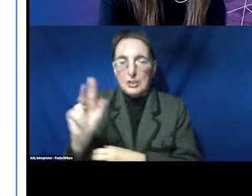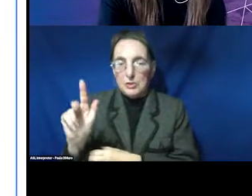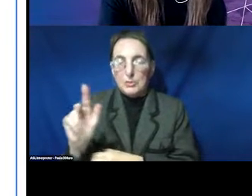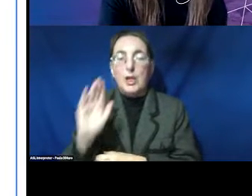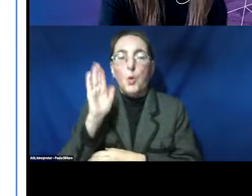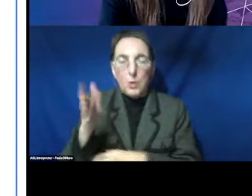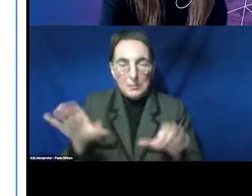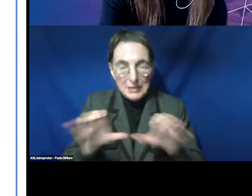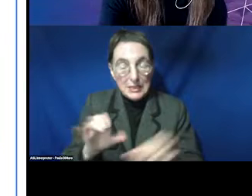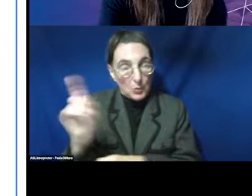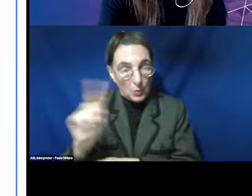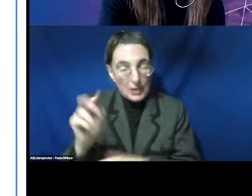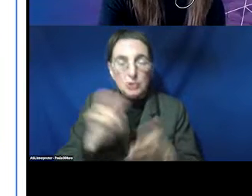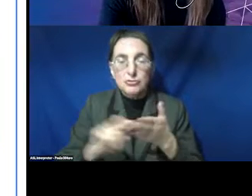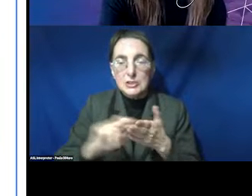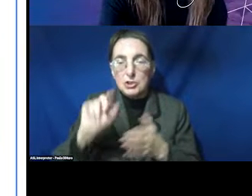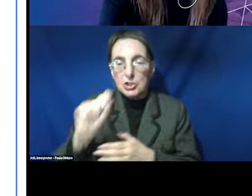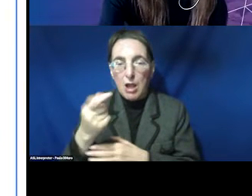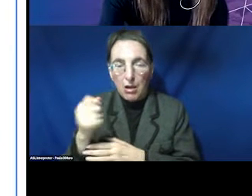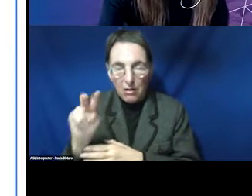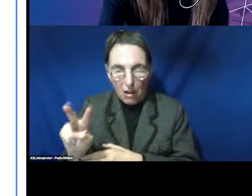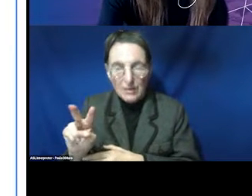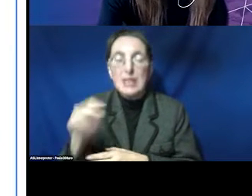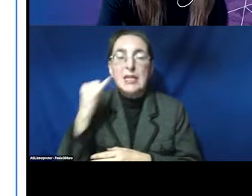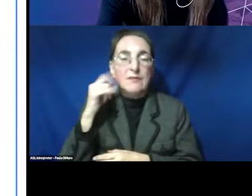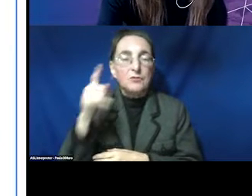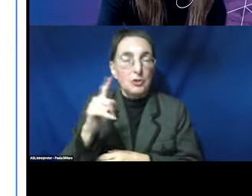So if you are involved with these types of proposals, and some of you will be,